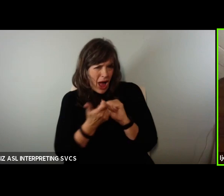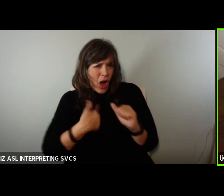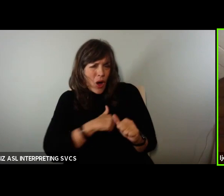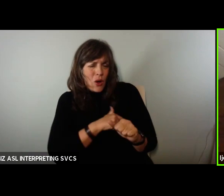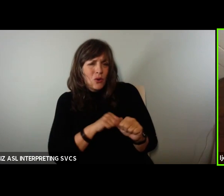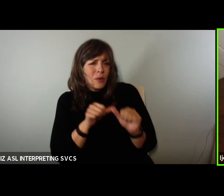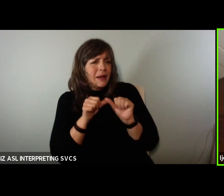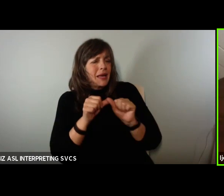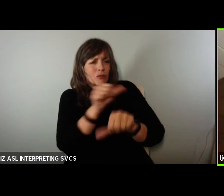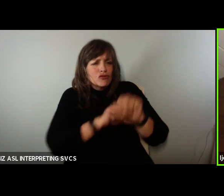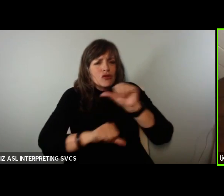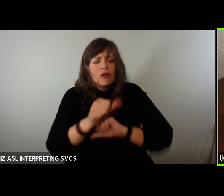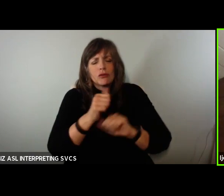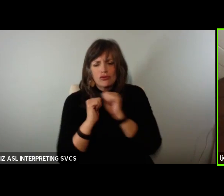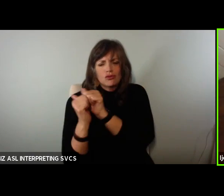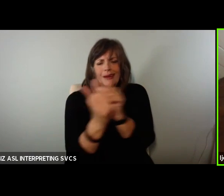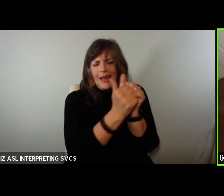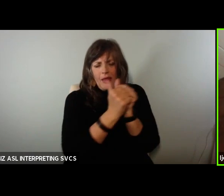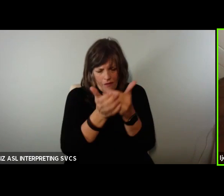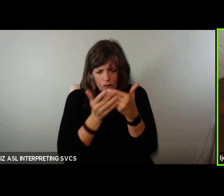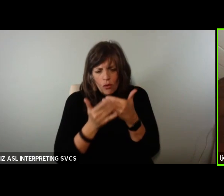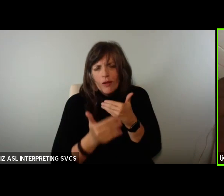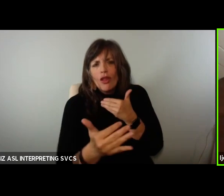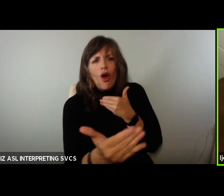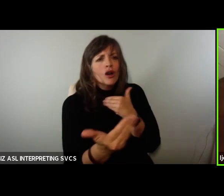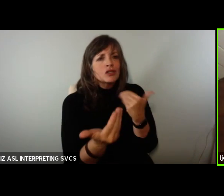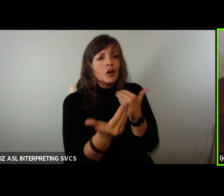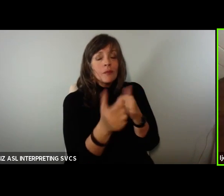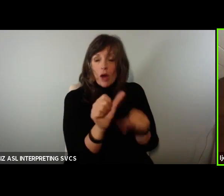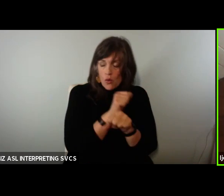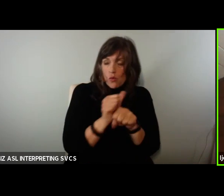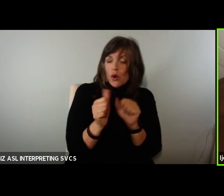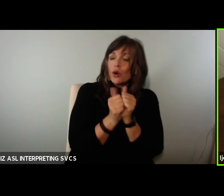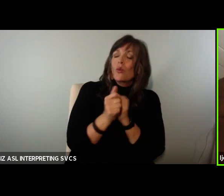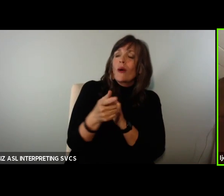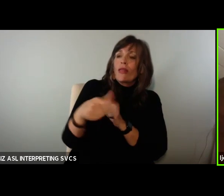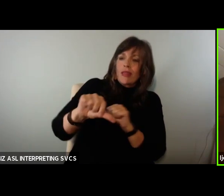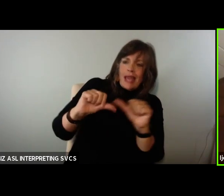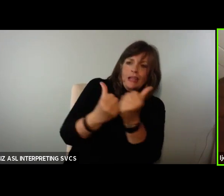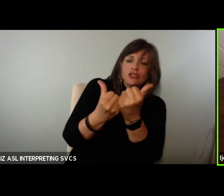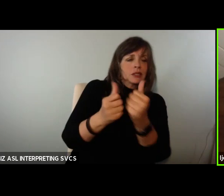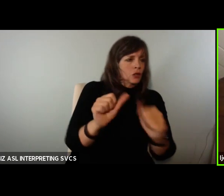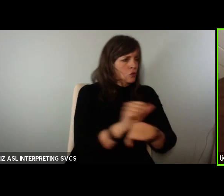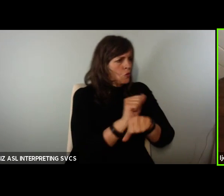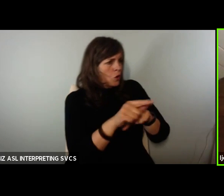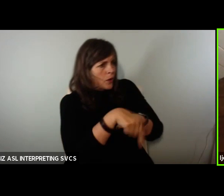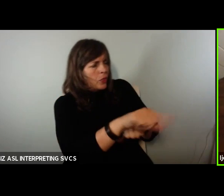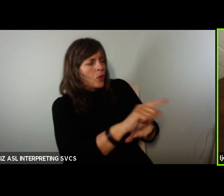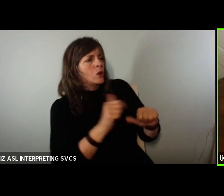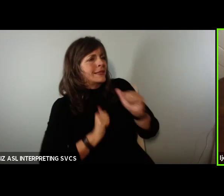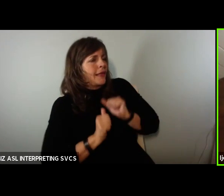for the long-term and work with our agencies, work with our theater groups so that we can really all hold each other up.